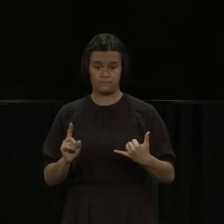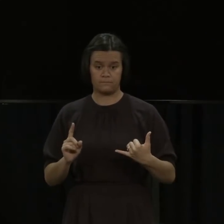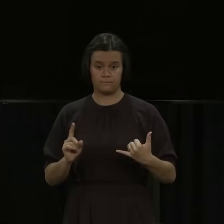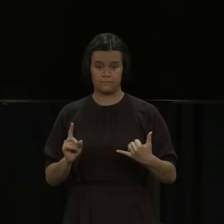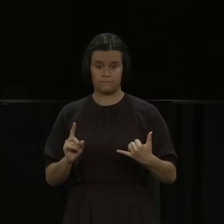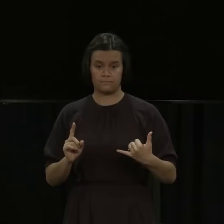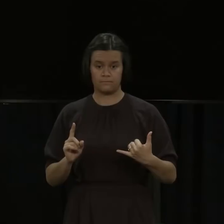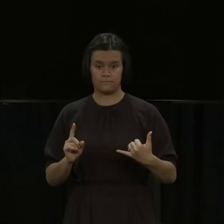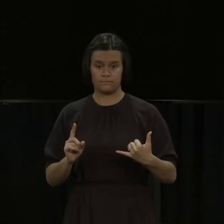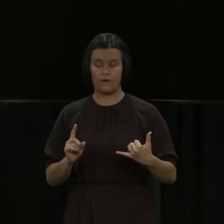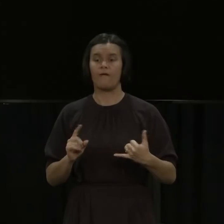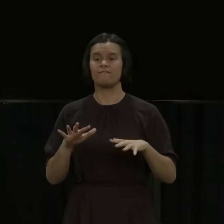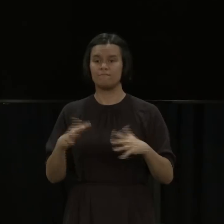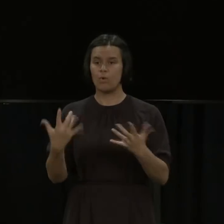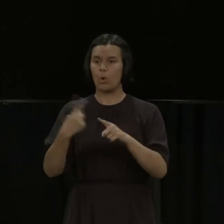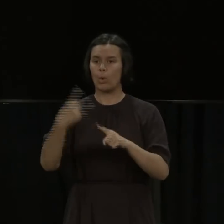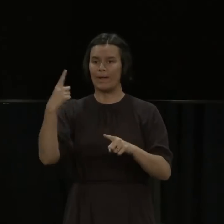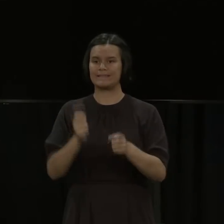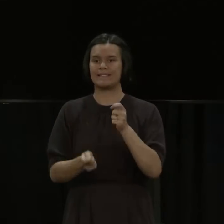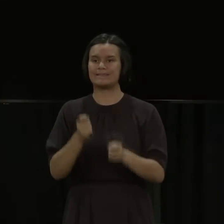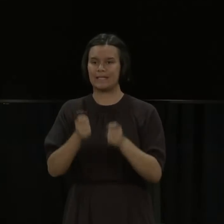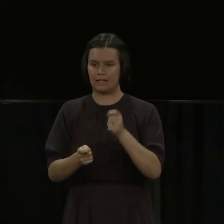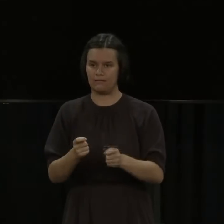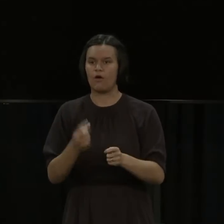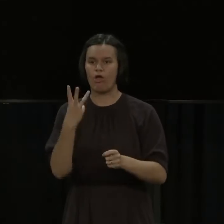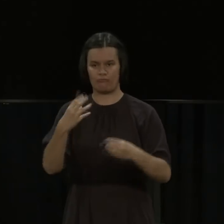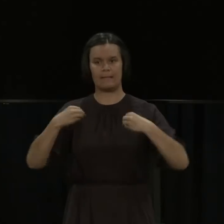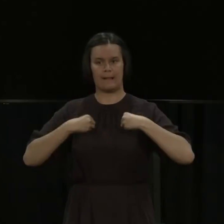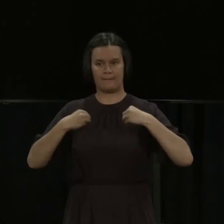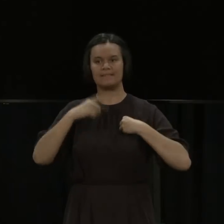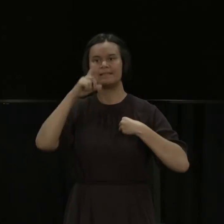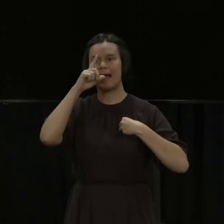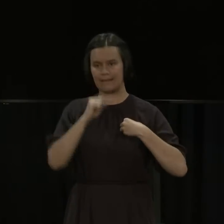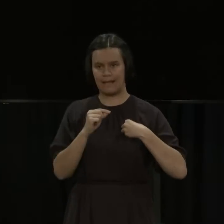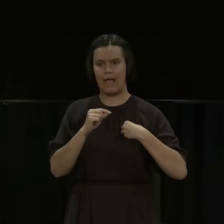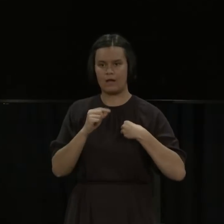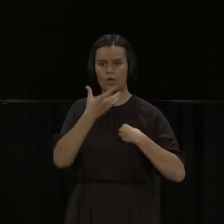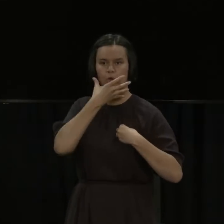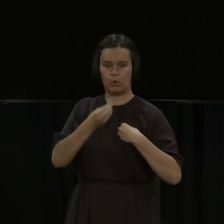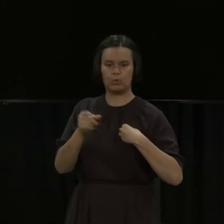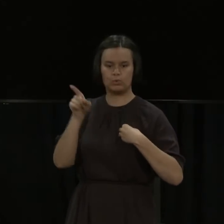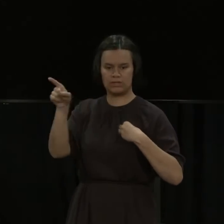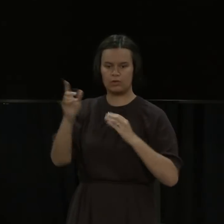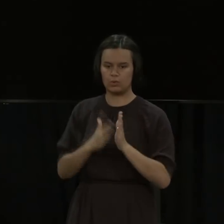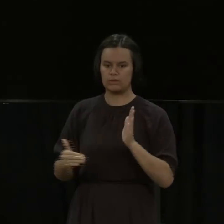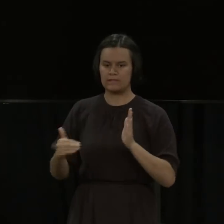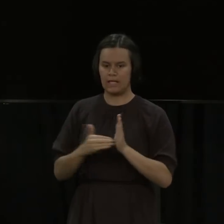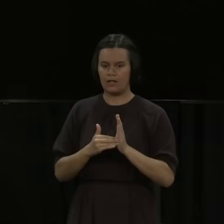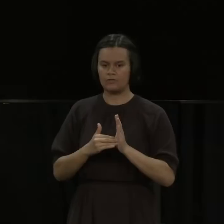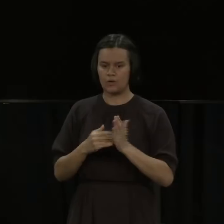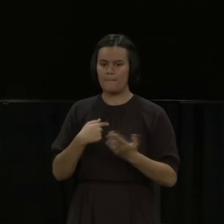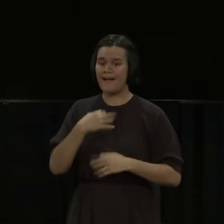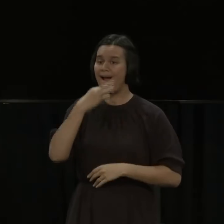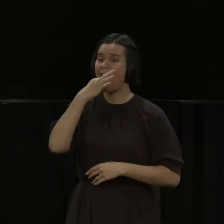about when you do see more of it, you open to the prospect of seeing that opening up to more companies in the coming weeks and months? >> At the moment